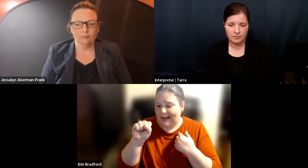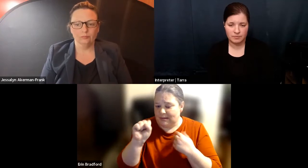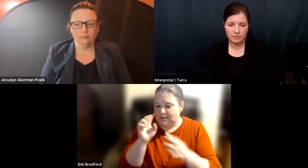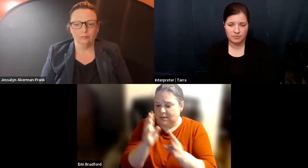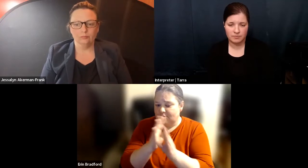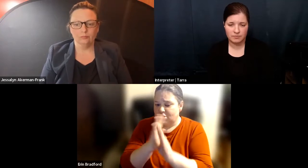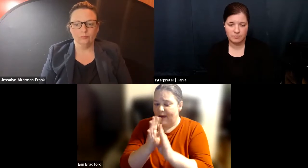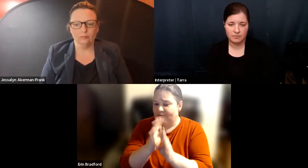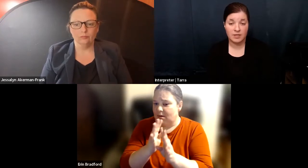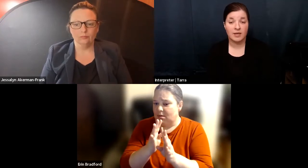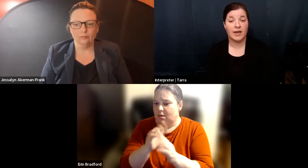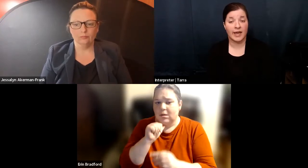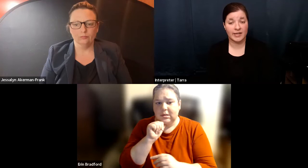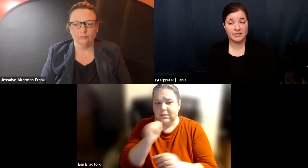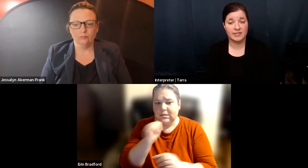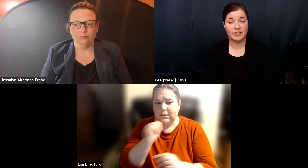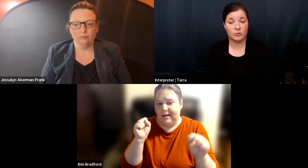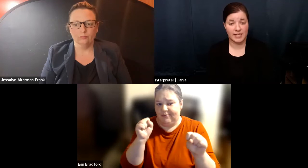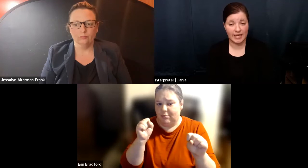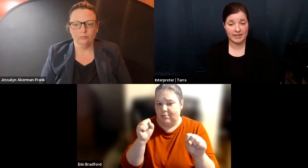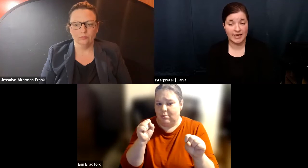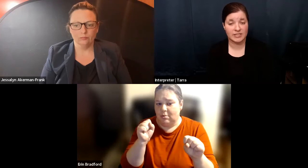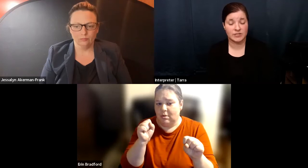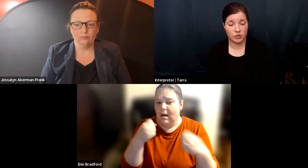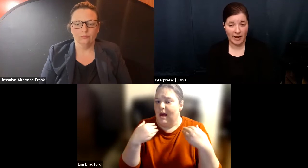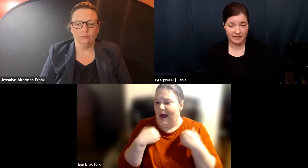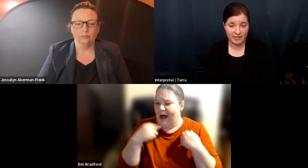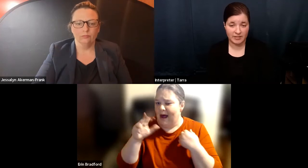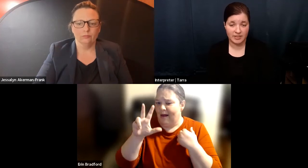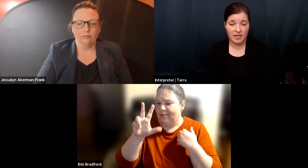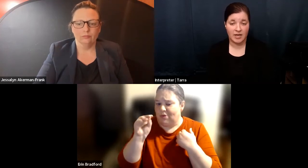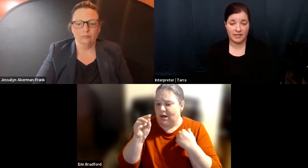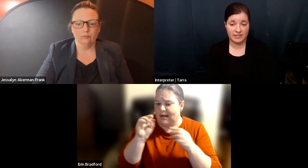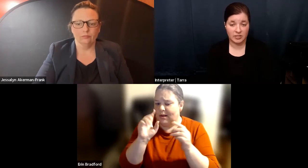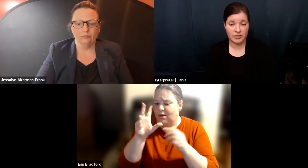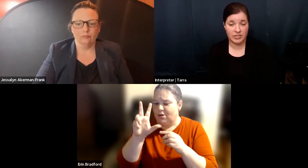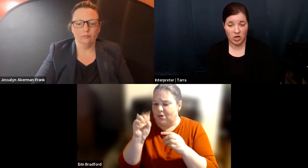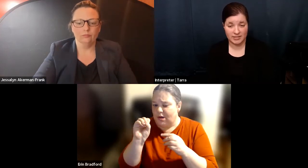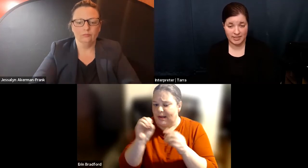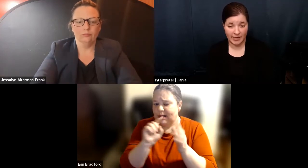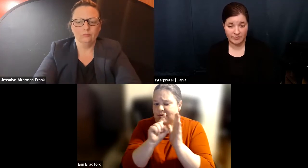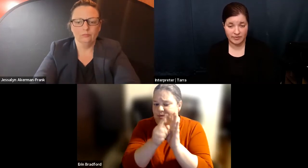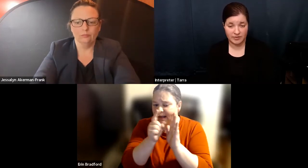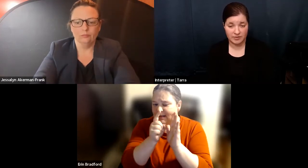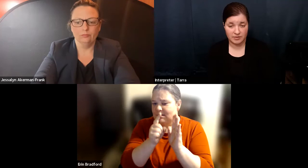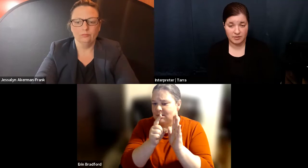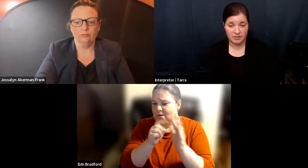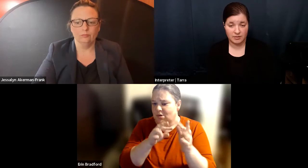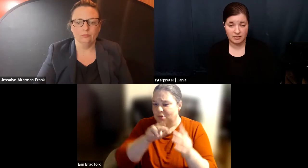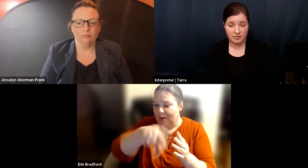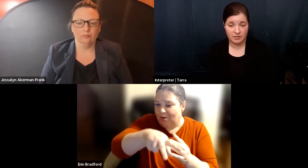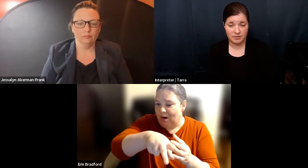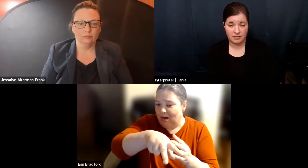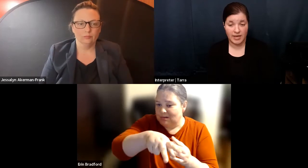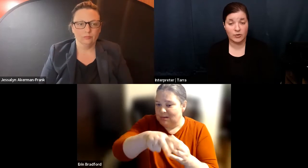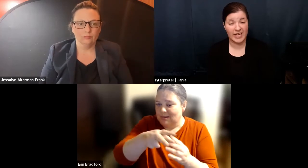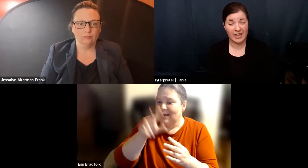And it was a new challenge for me that I couldn't do that during COVID.